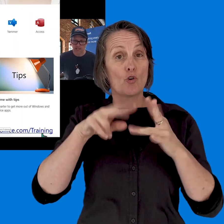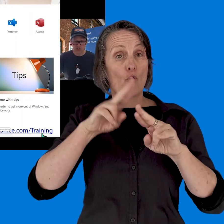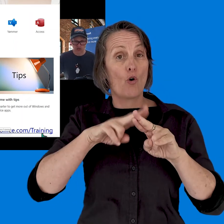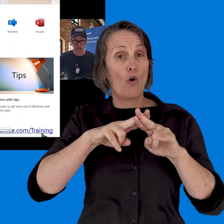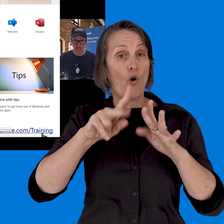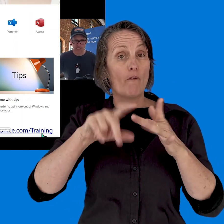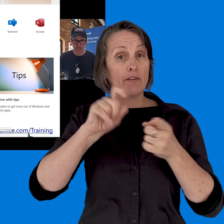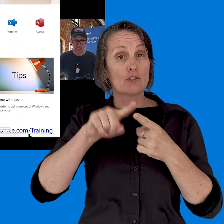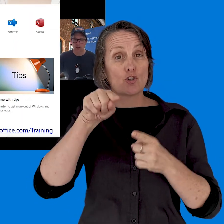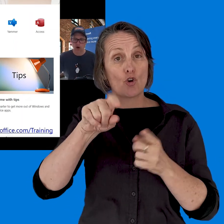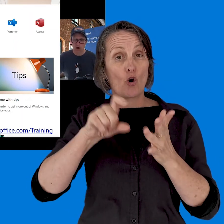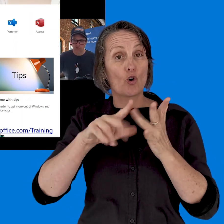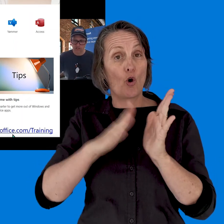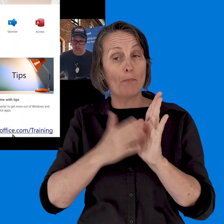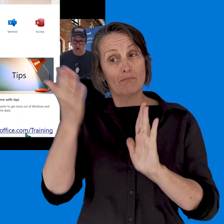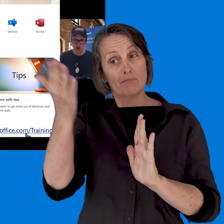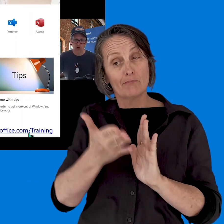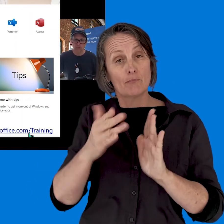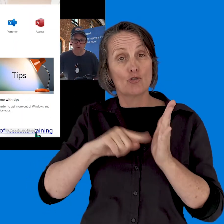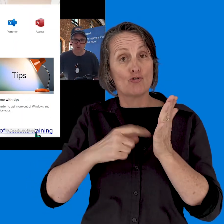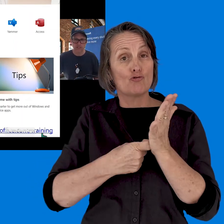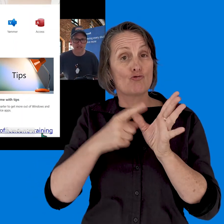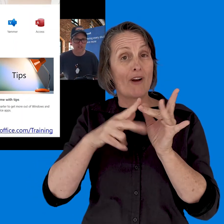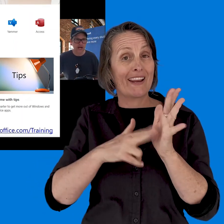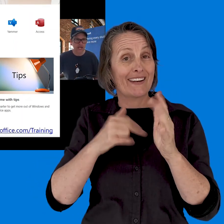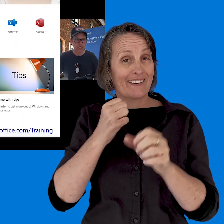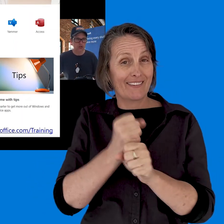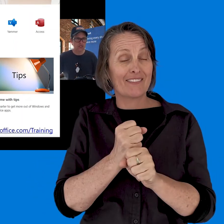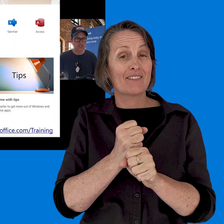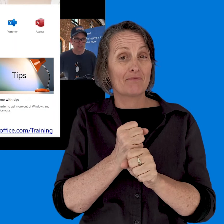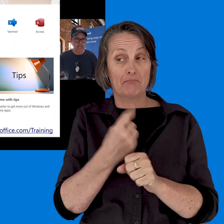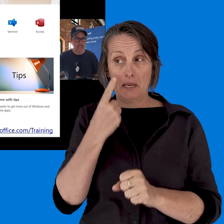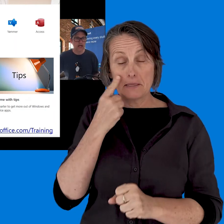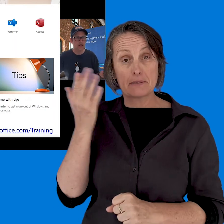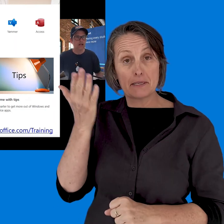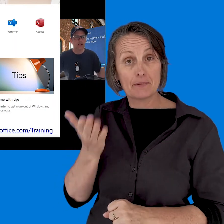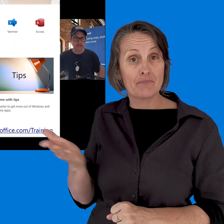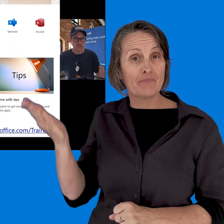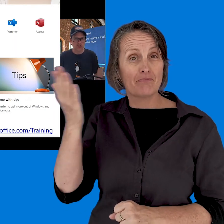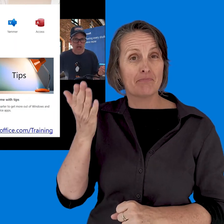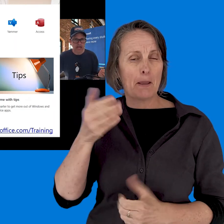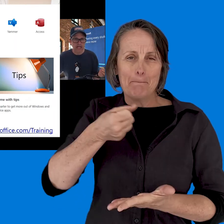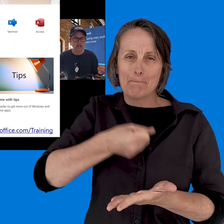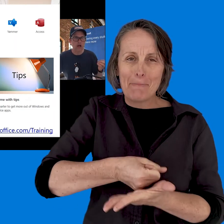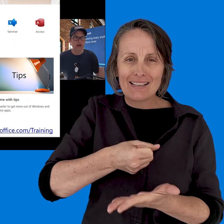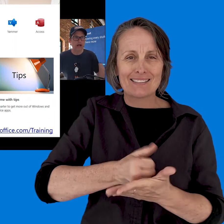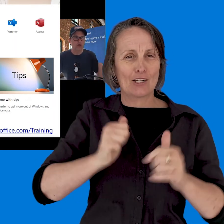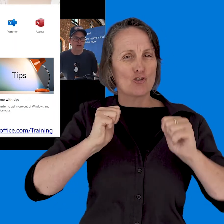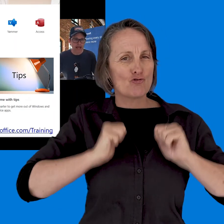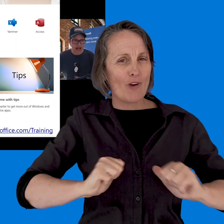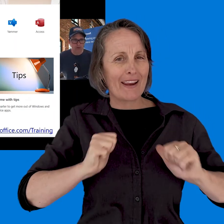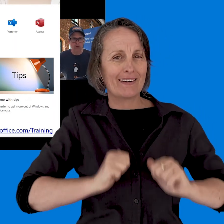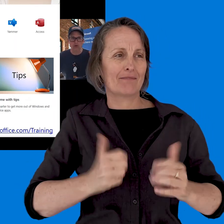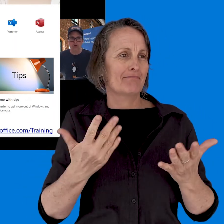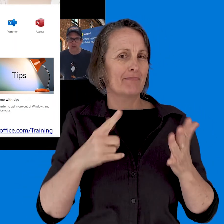Office.com/training and you can see here it's training around Outlook,